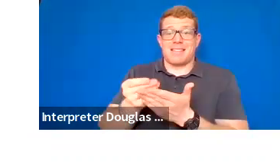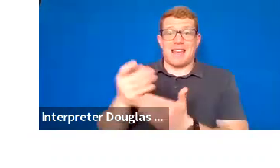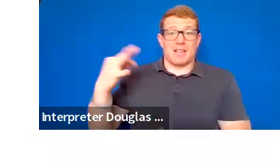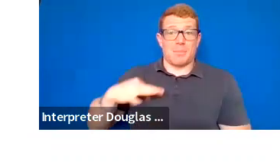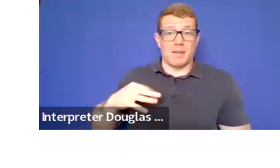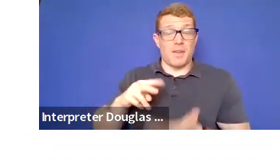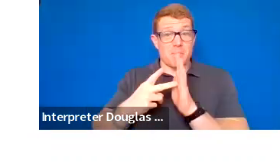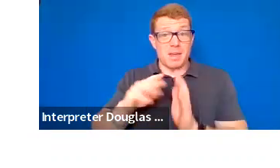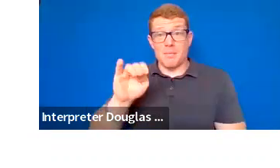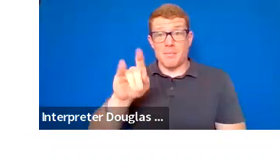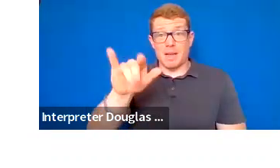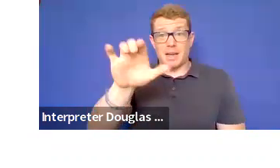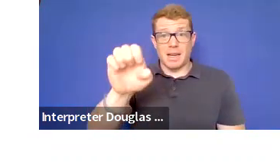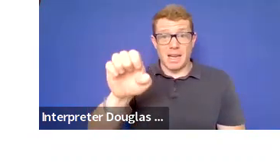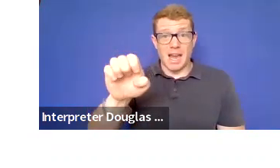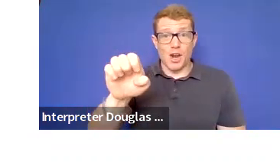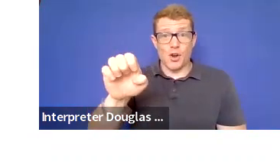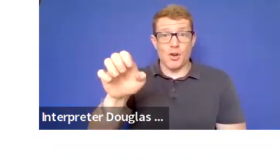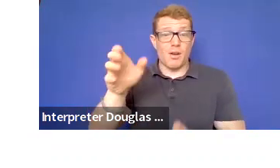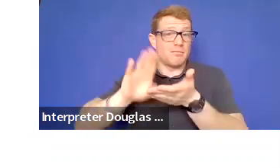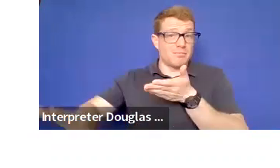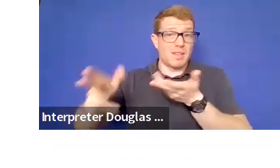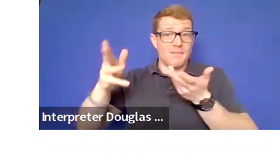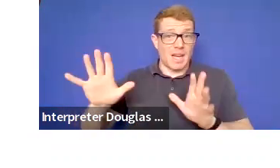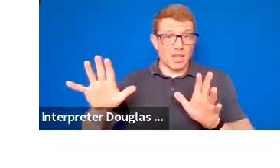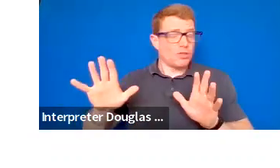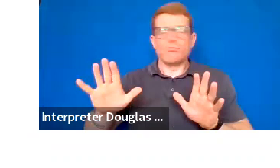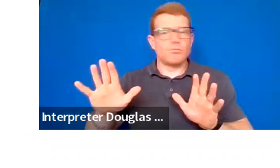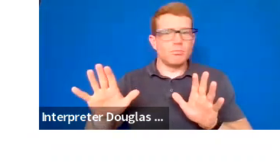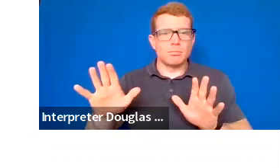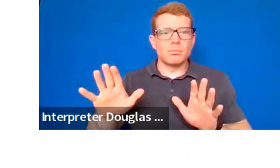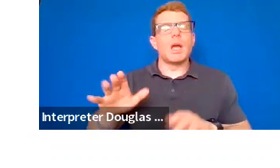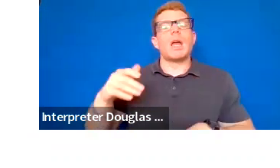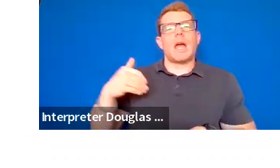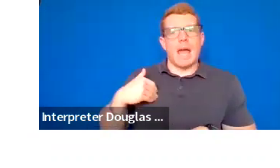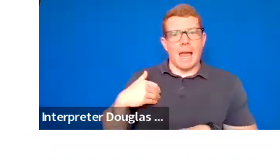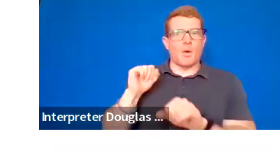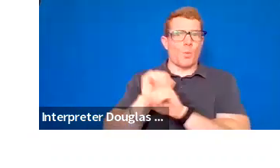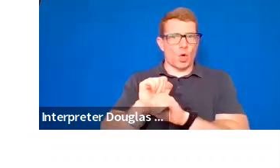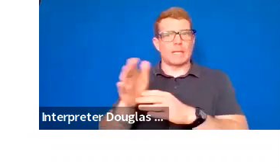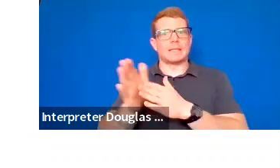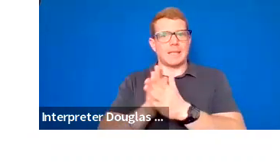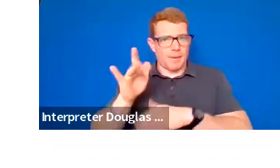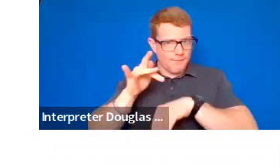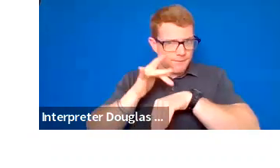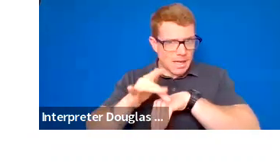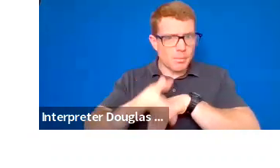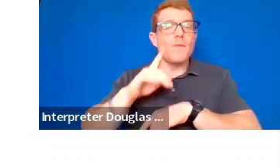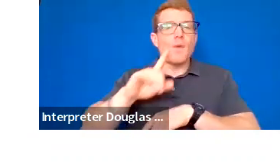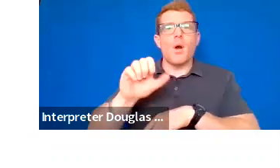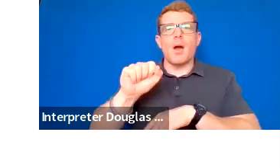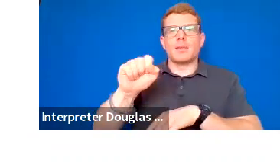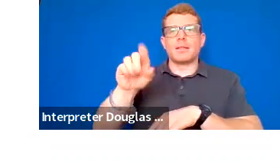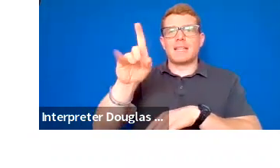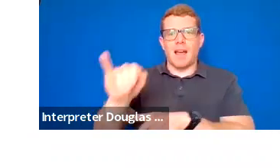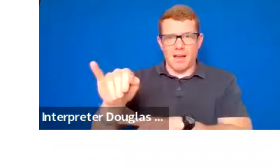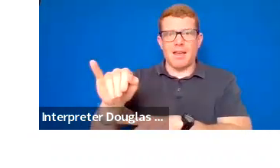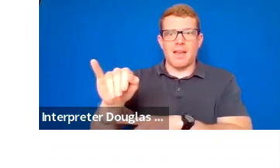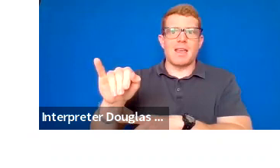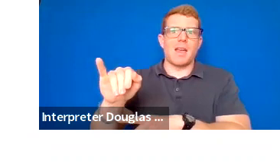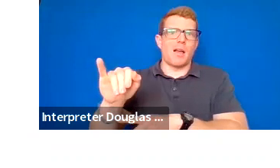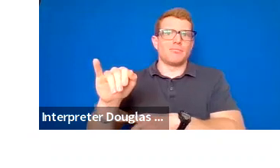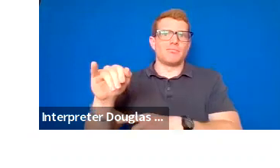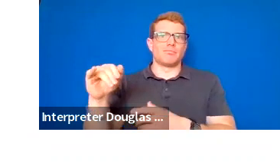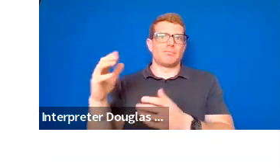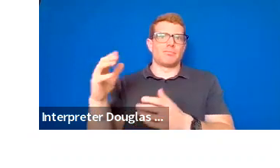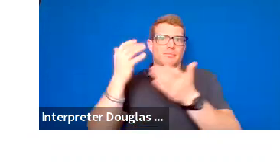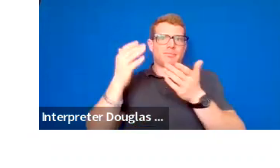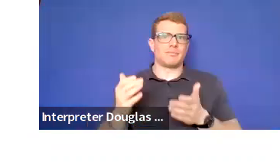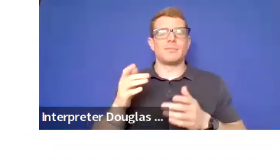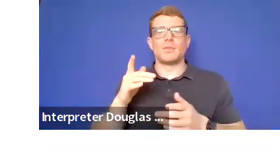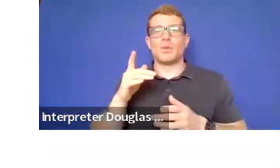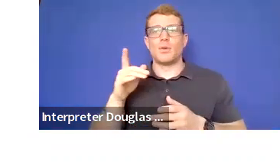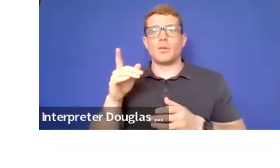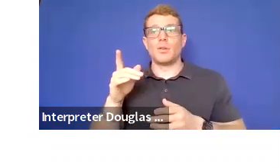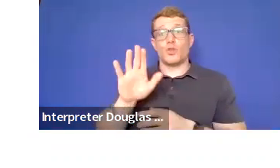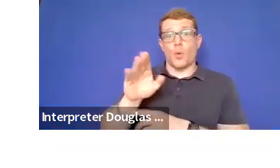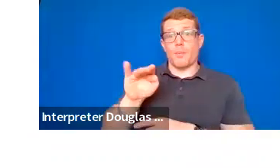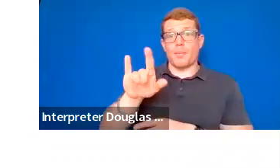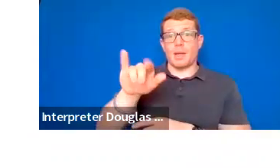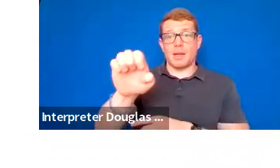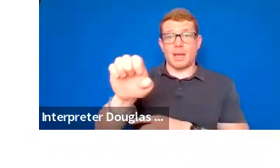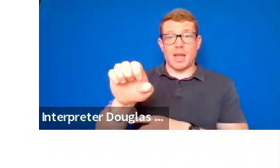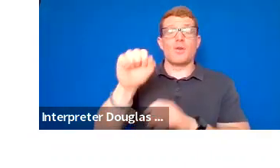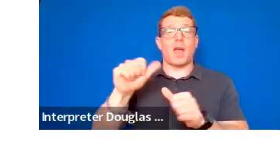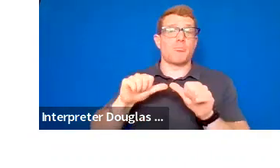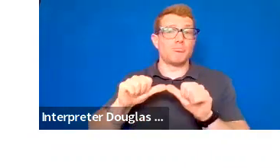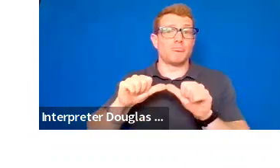This an extended period of medicare coverage that's a work incentive available to Ssdi recipients where your Medicare can continue 93 months after you are finished with the trial.